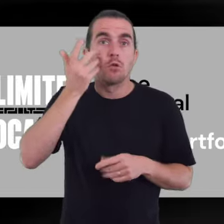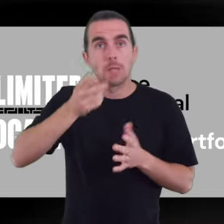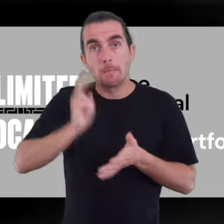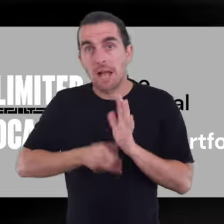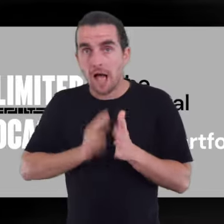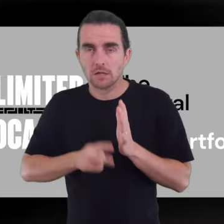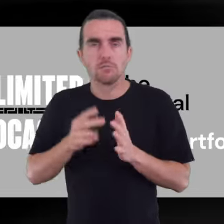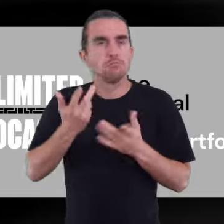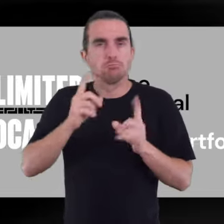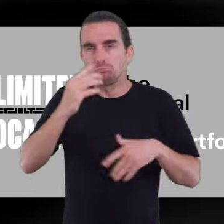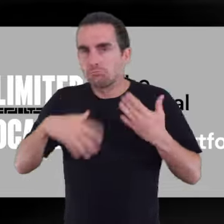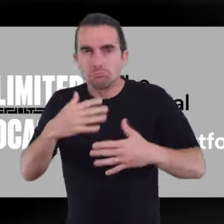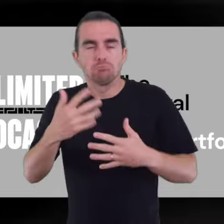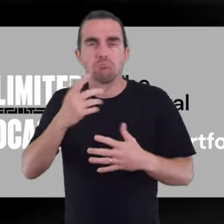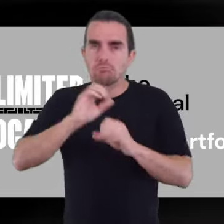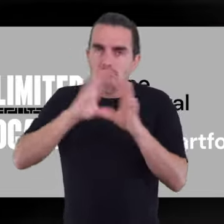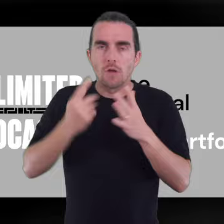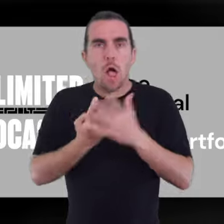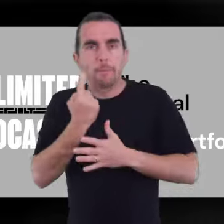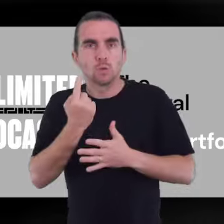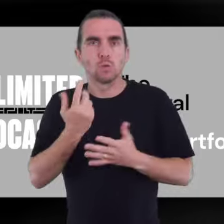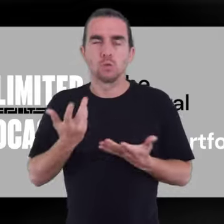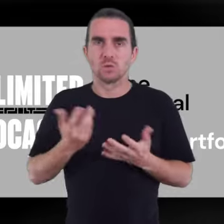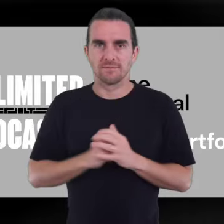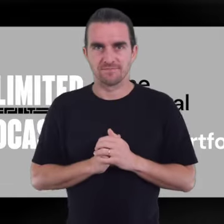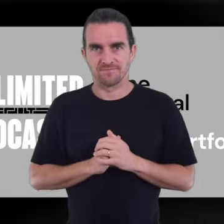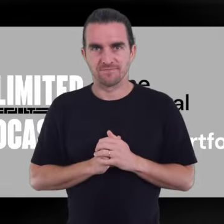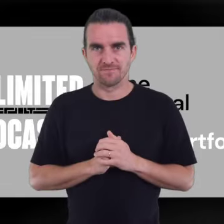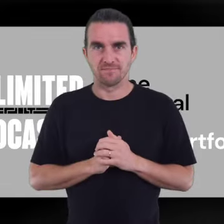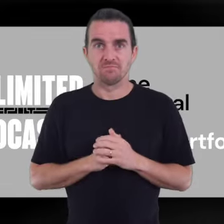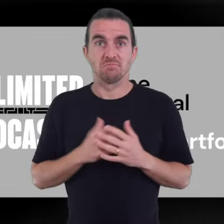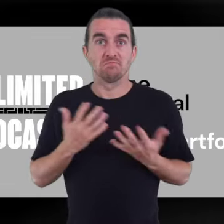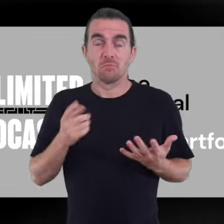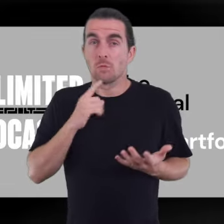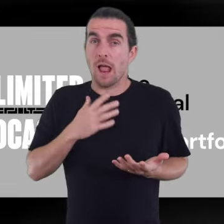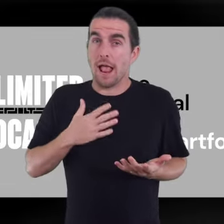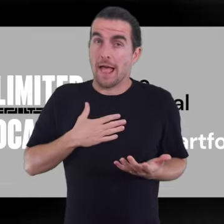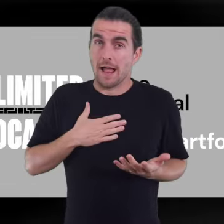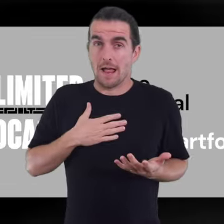for kind of where you take it if you have the opportunity. [Joseph] Really, I'd like to create